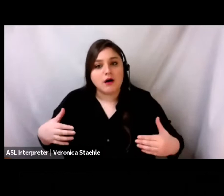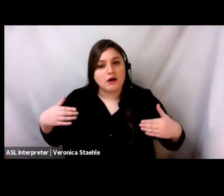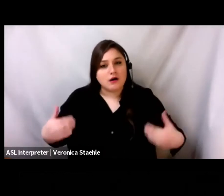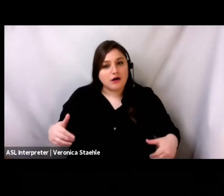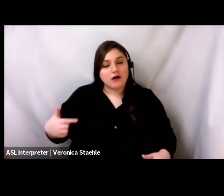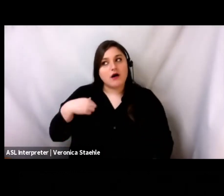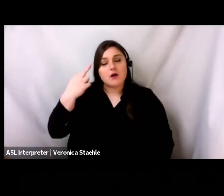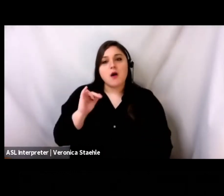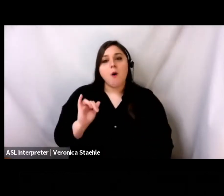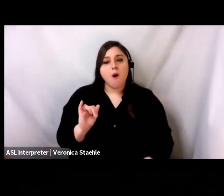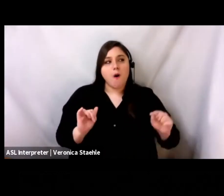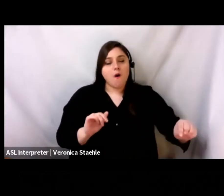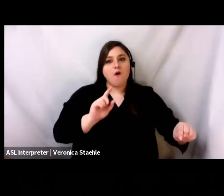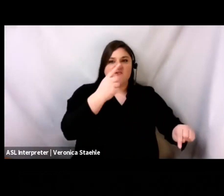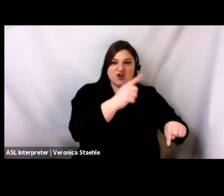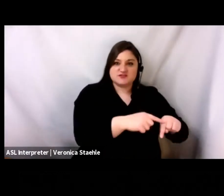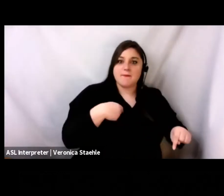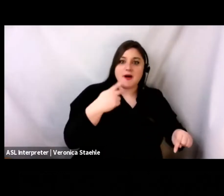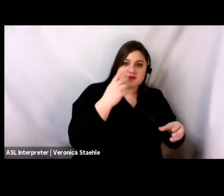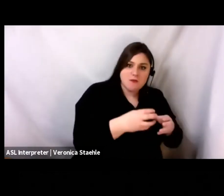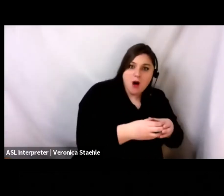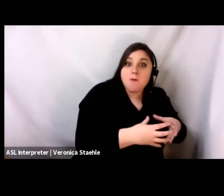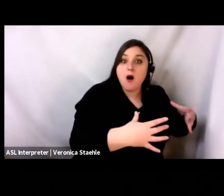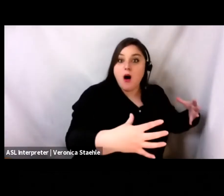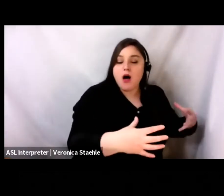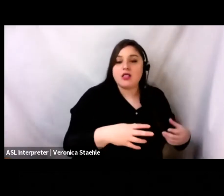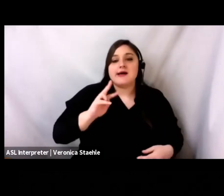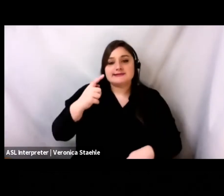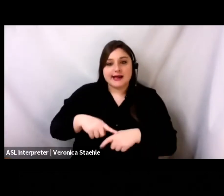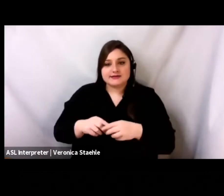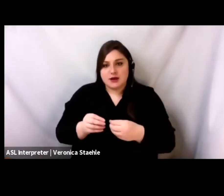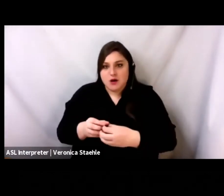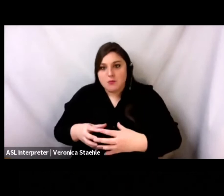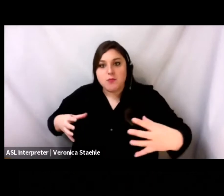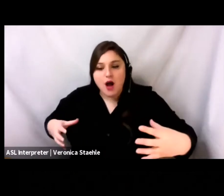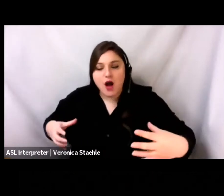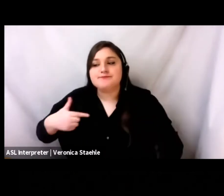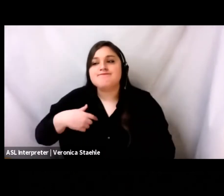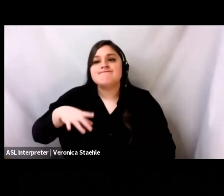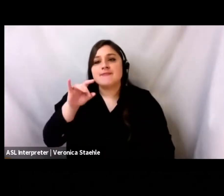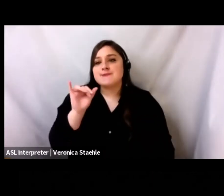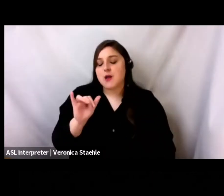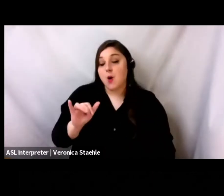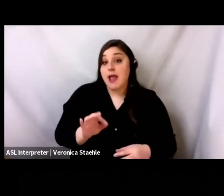experiences is not to be afraid of the entrepreneurial spirit and I would say